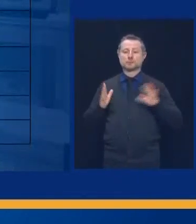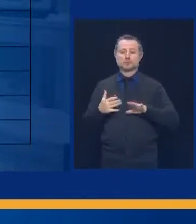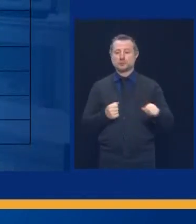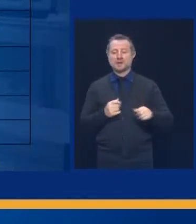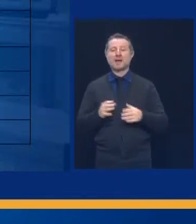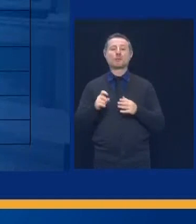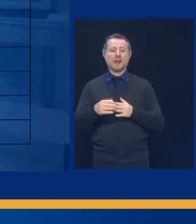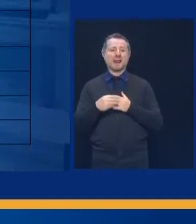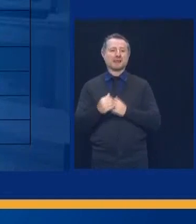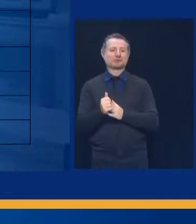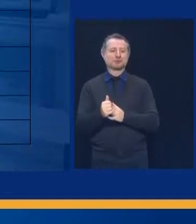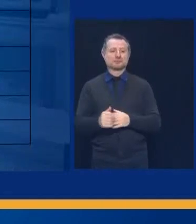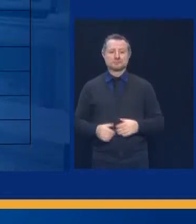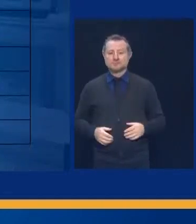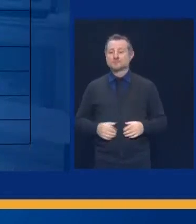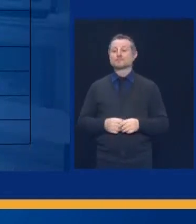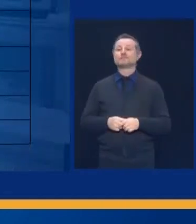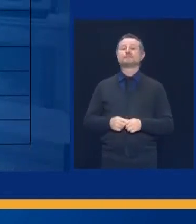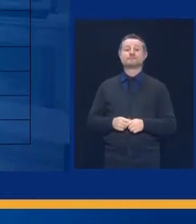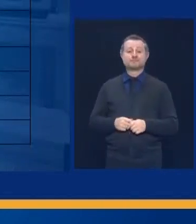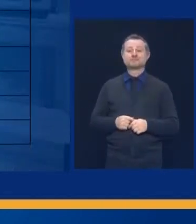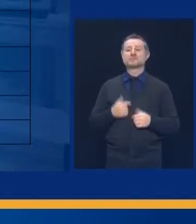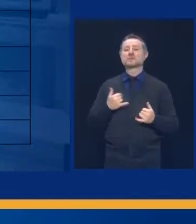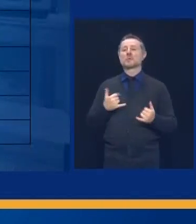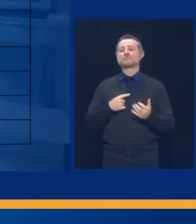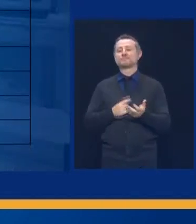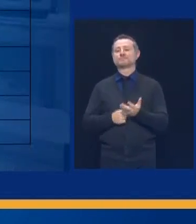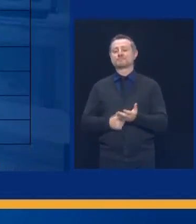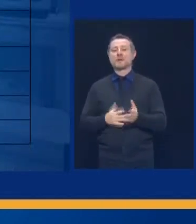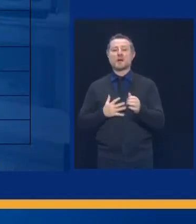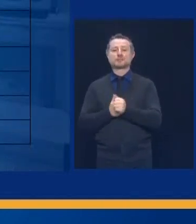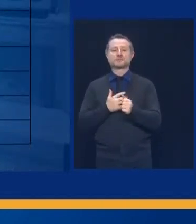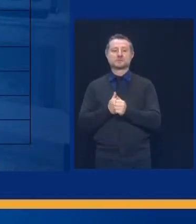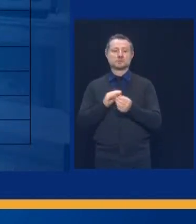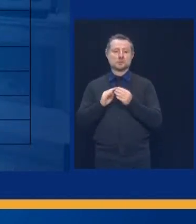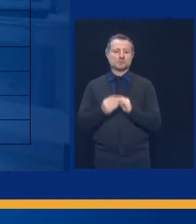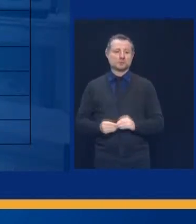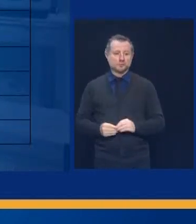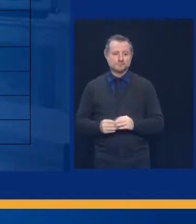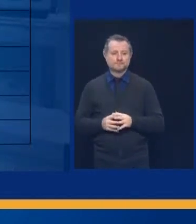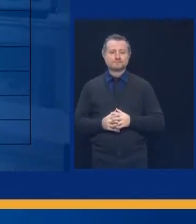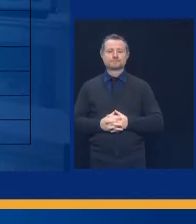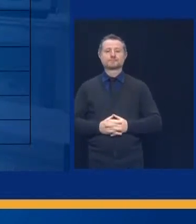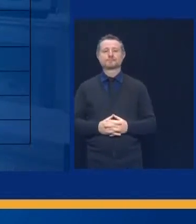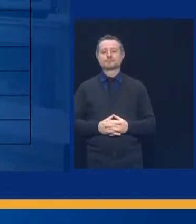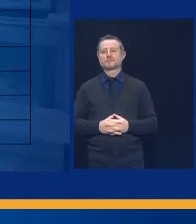SMARTS, YET THIS POLITICAL GARBAGE, GET IT OUT OF THE WAY,